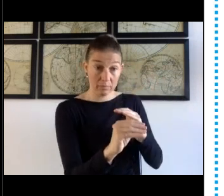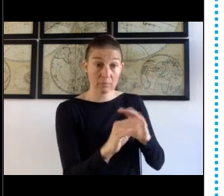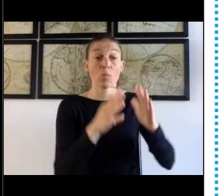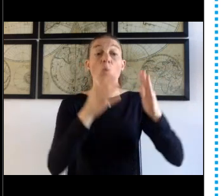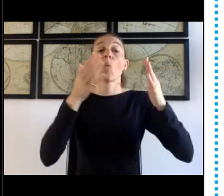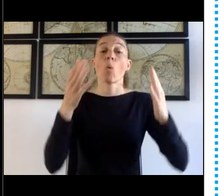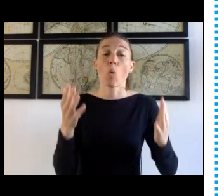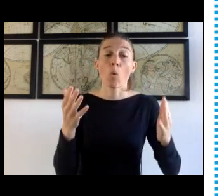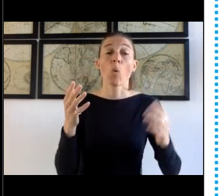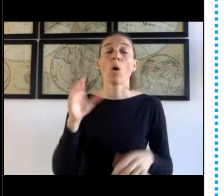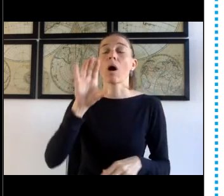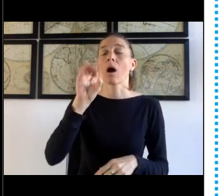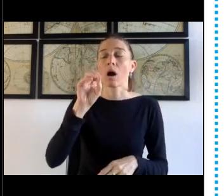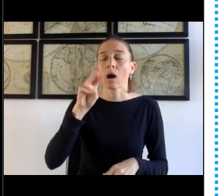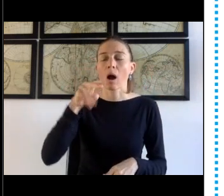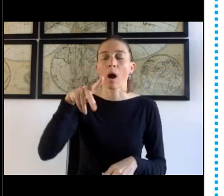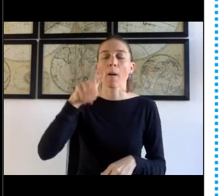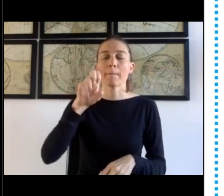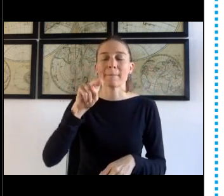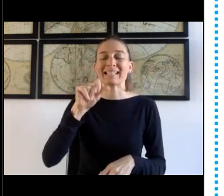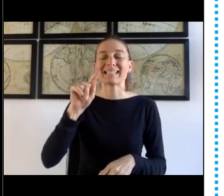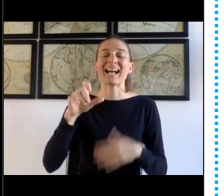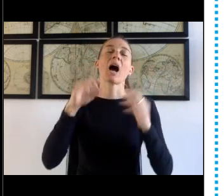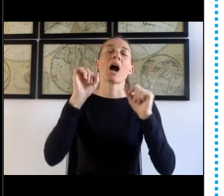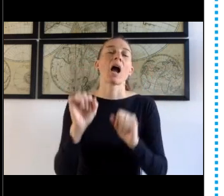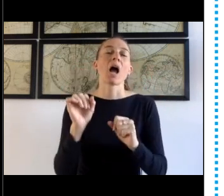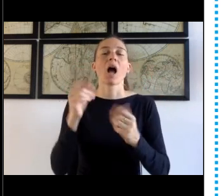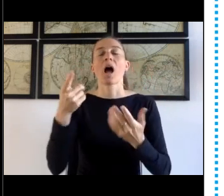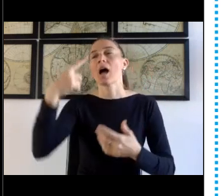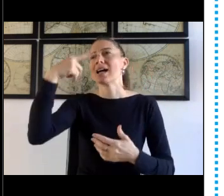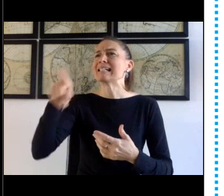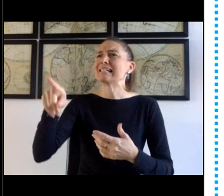To compensate your time or the difficulty that was caused you.